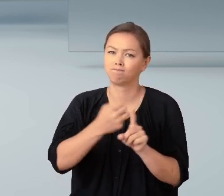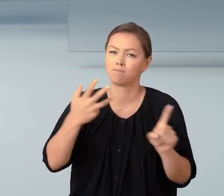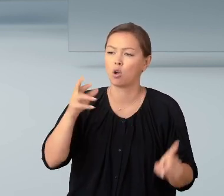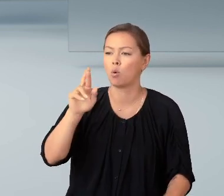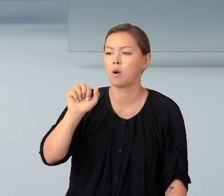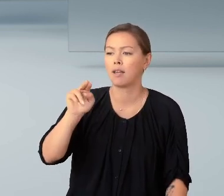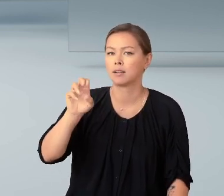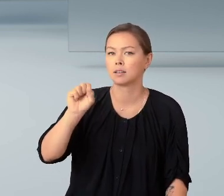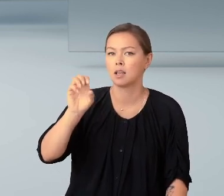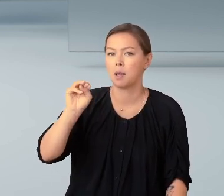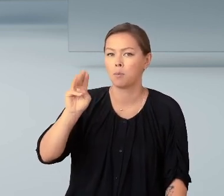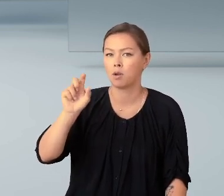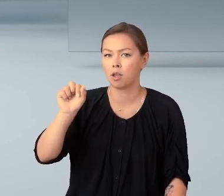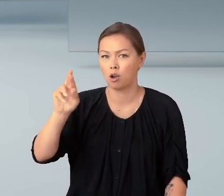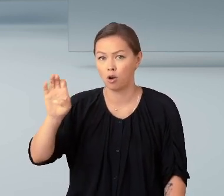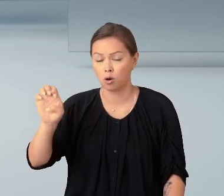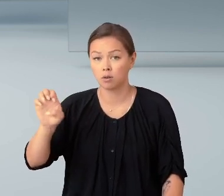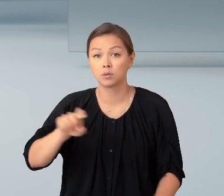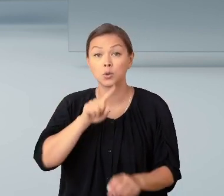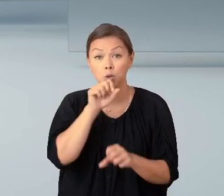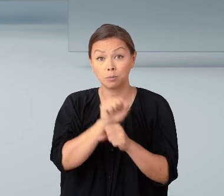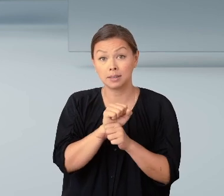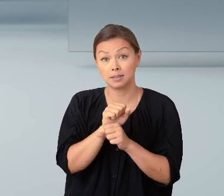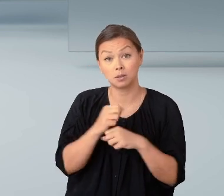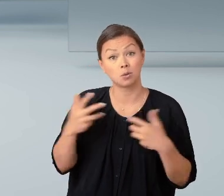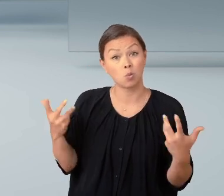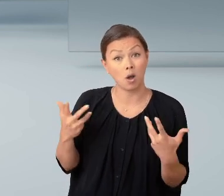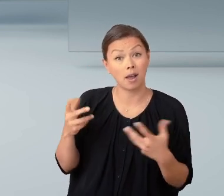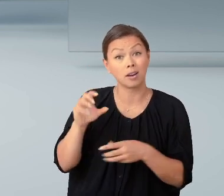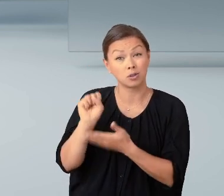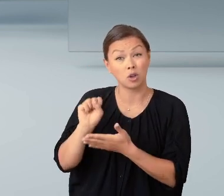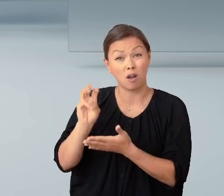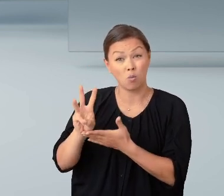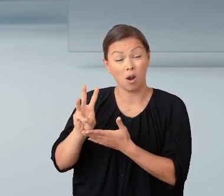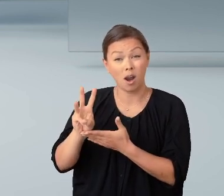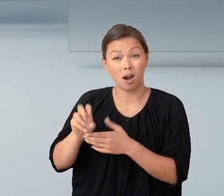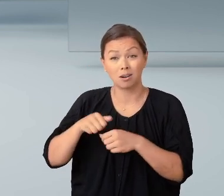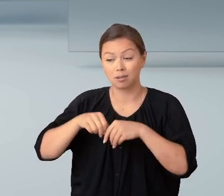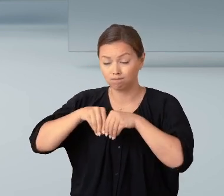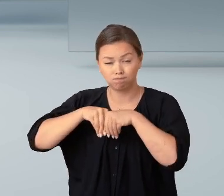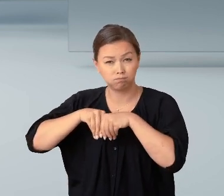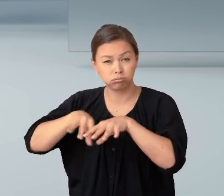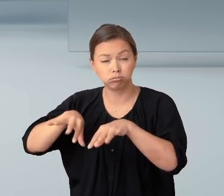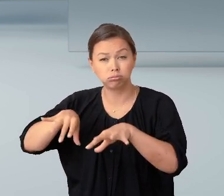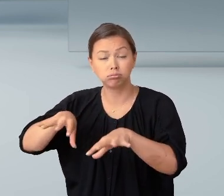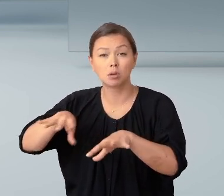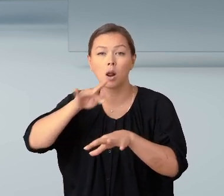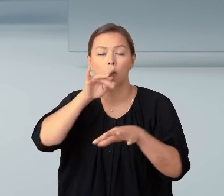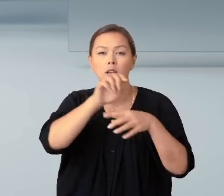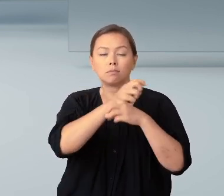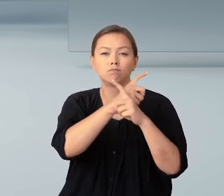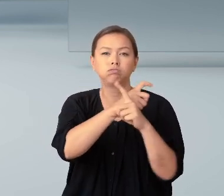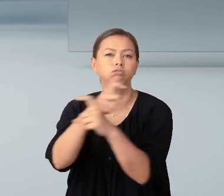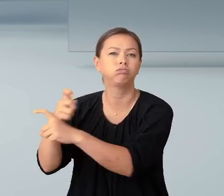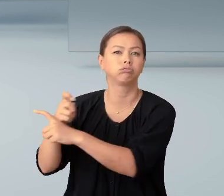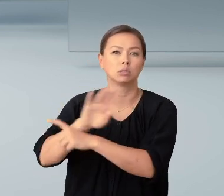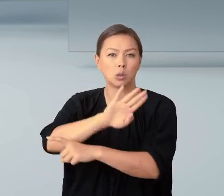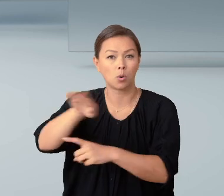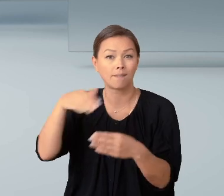is malicious software that encrypts a victim's files, rendering them inaccessible until a ransom is paid. This form of malware has